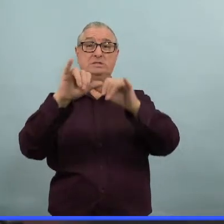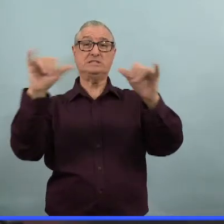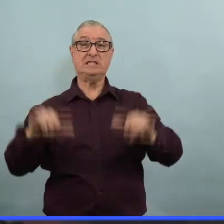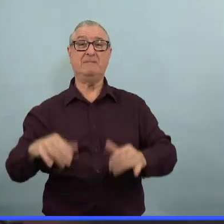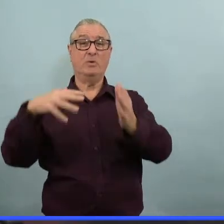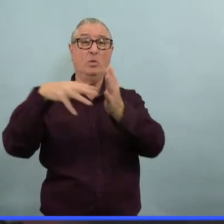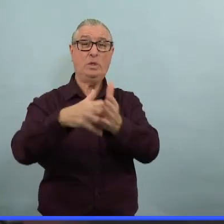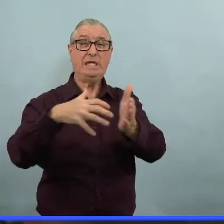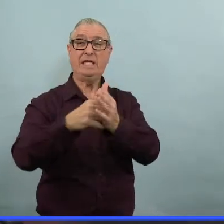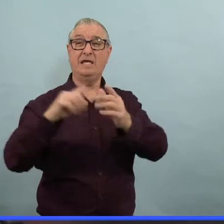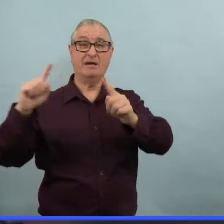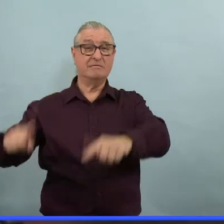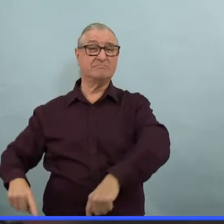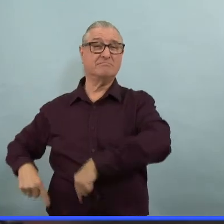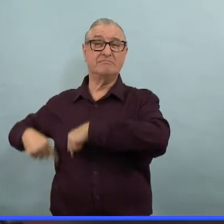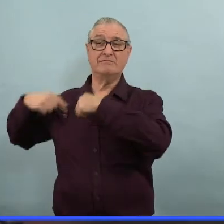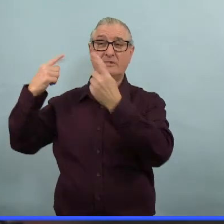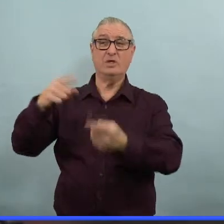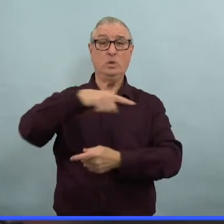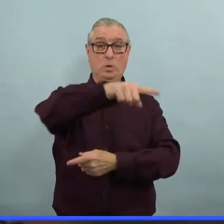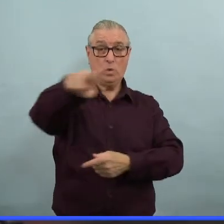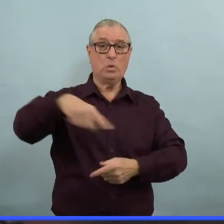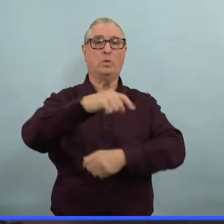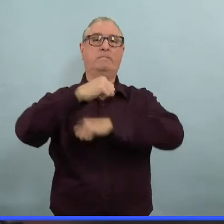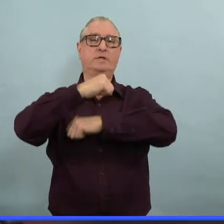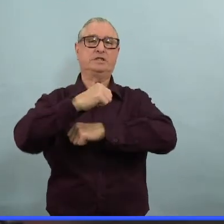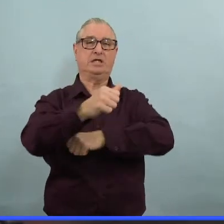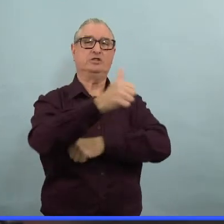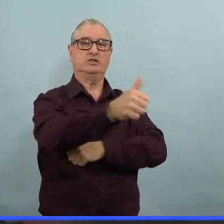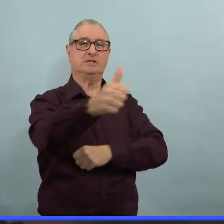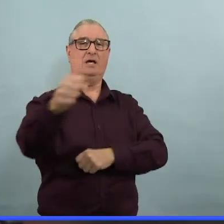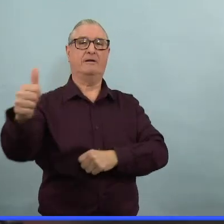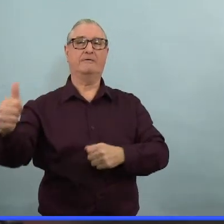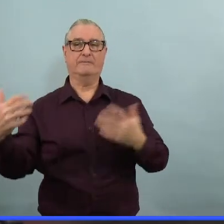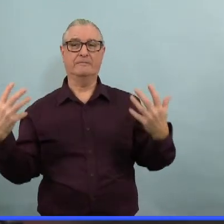we always had that high risk messaging as well and and that that doesn't change the